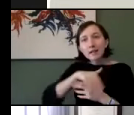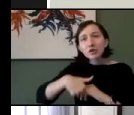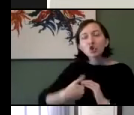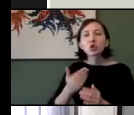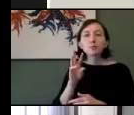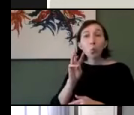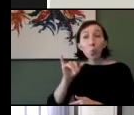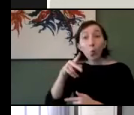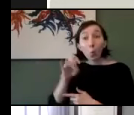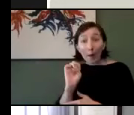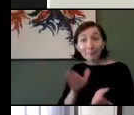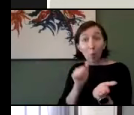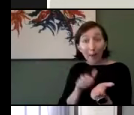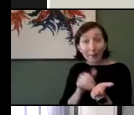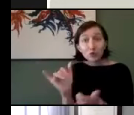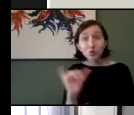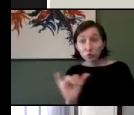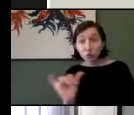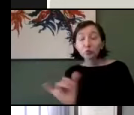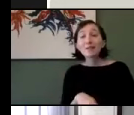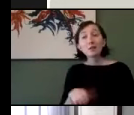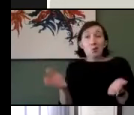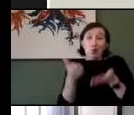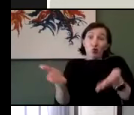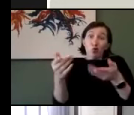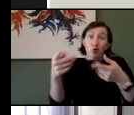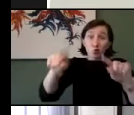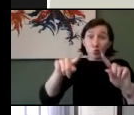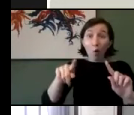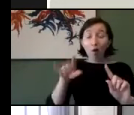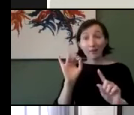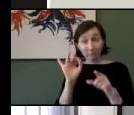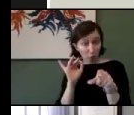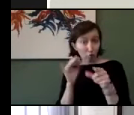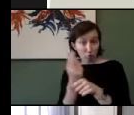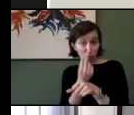If you're using these disposable masks, keep extra ones on you.